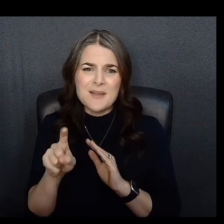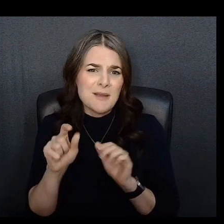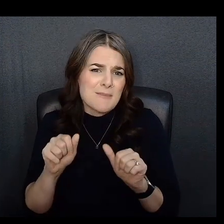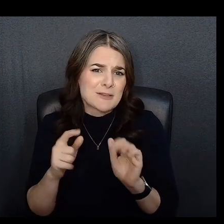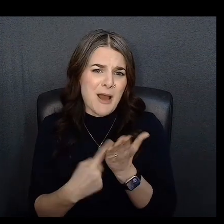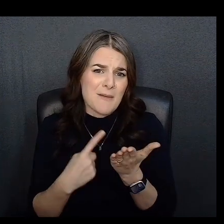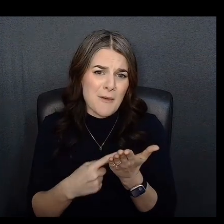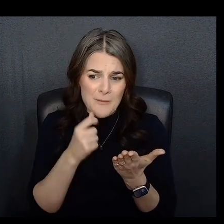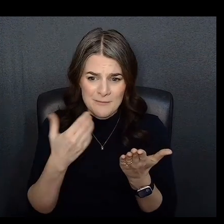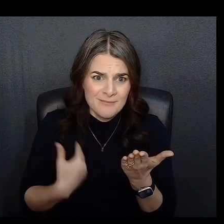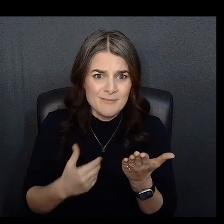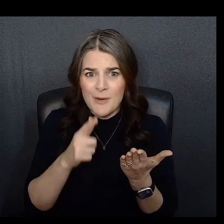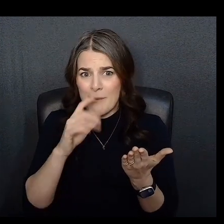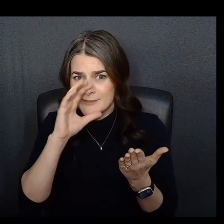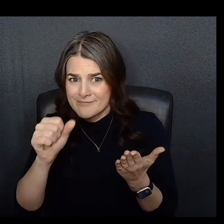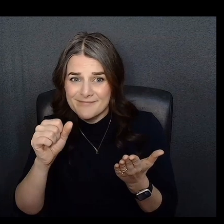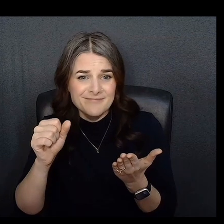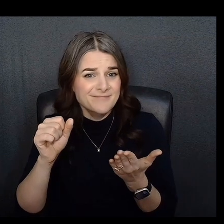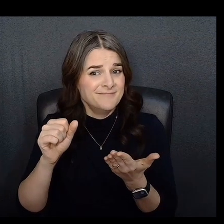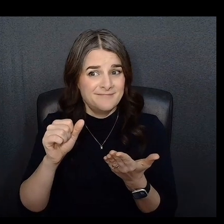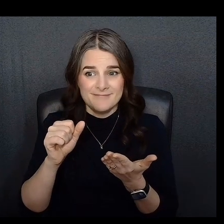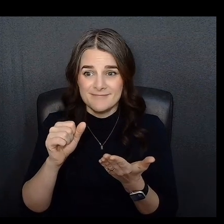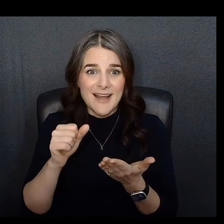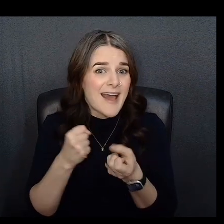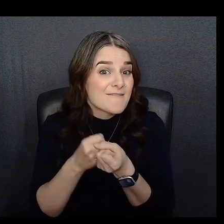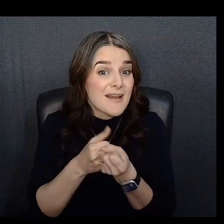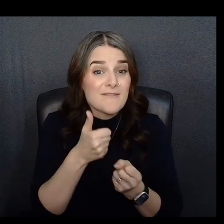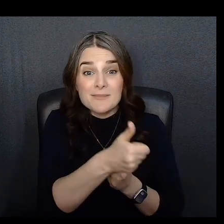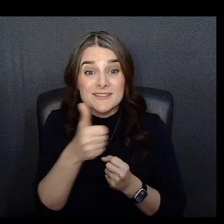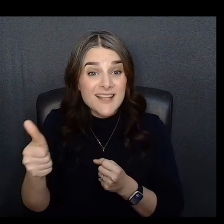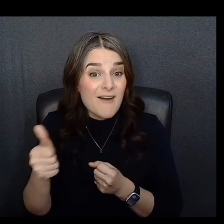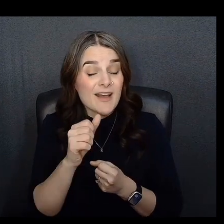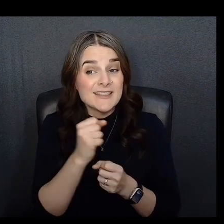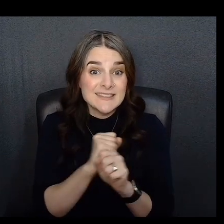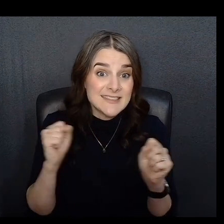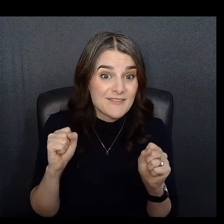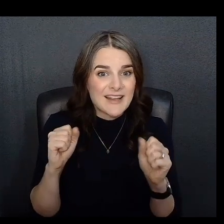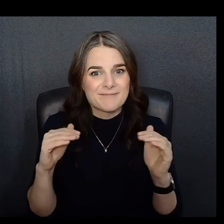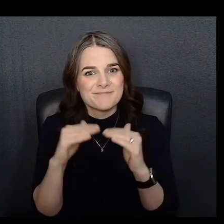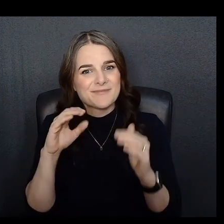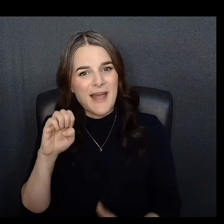to, again, advocate for their self, safety, and their equity. And here's an example of TD Snap.